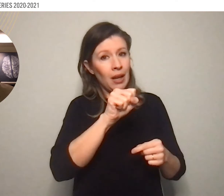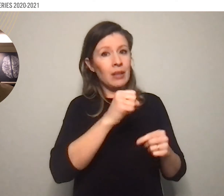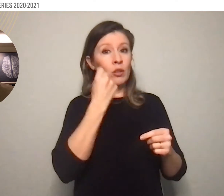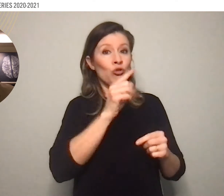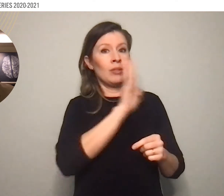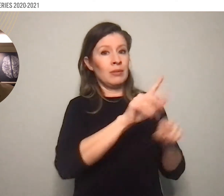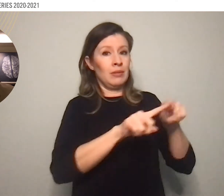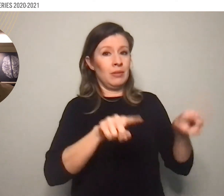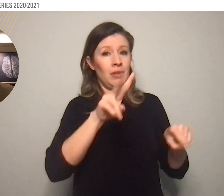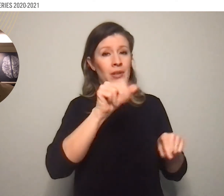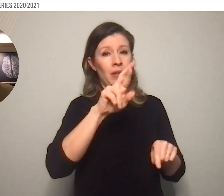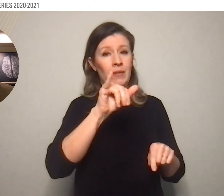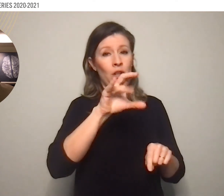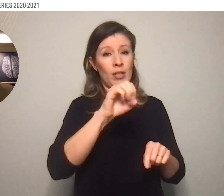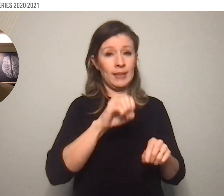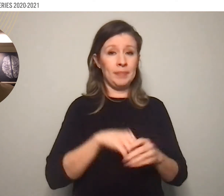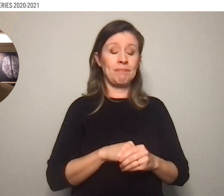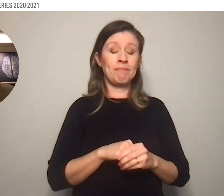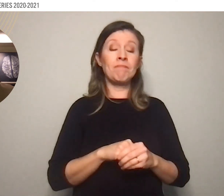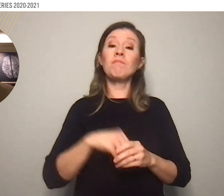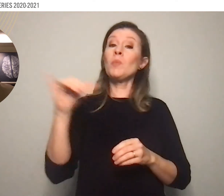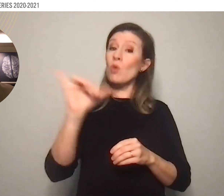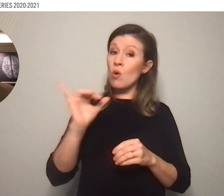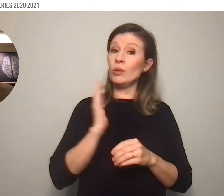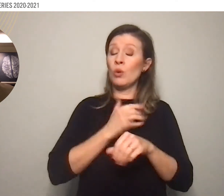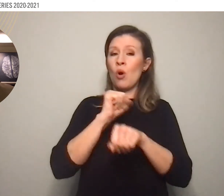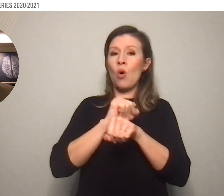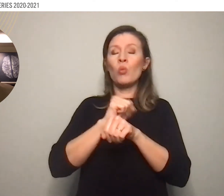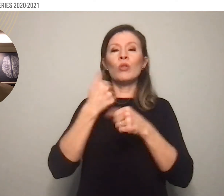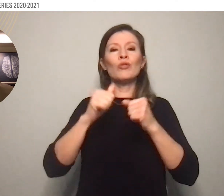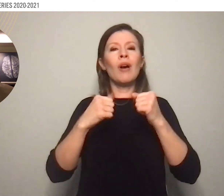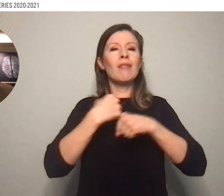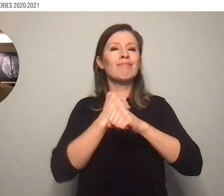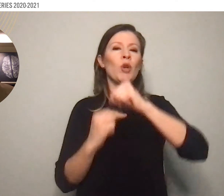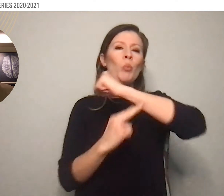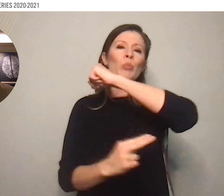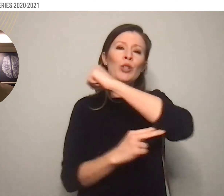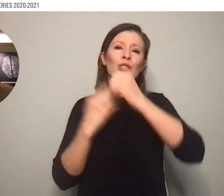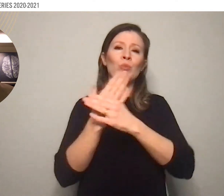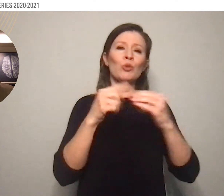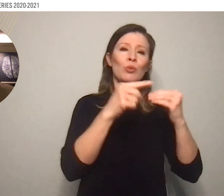As I noted before, another leg of the stool relates to bridging molecular work and work in preclinical